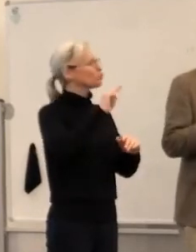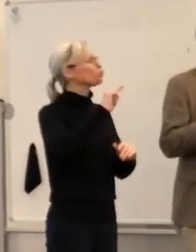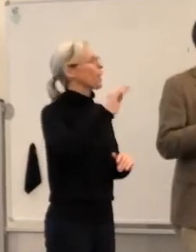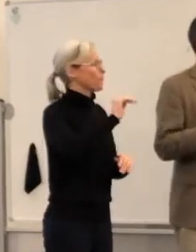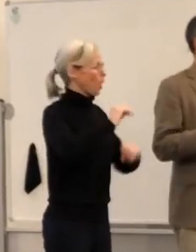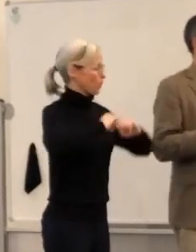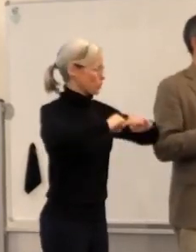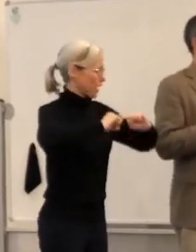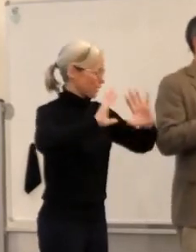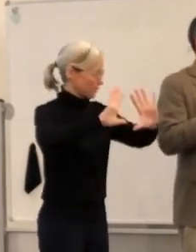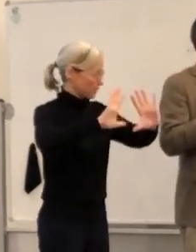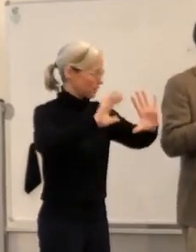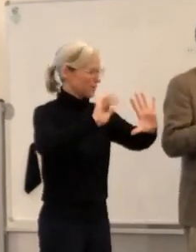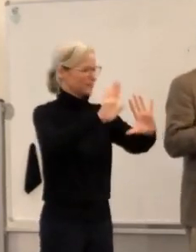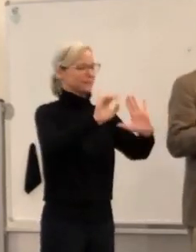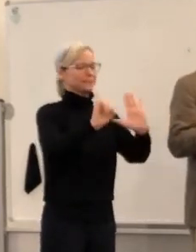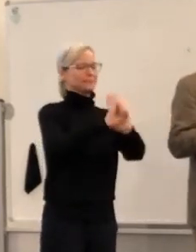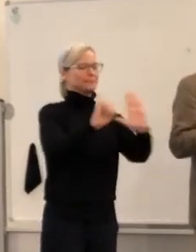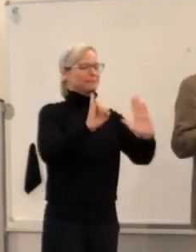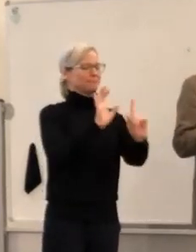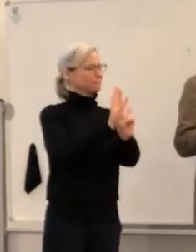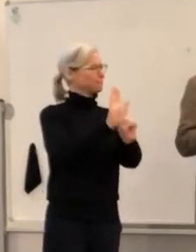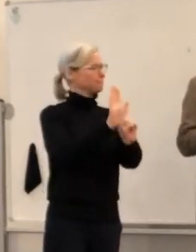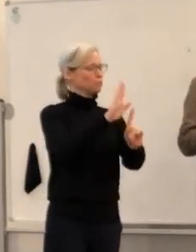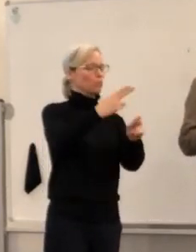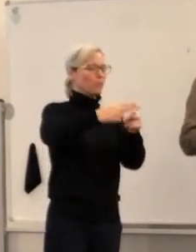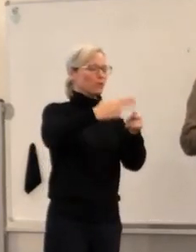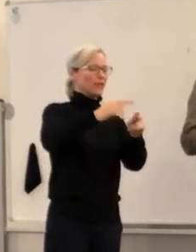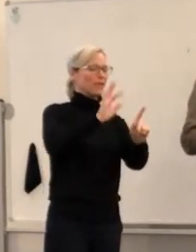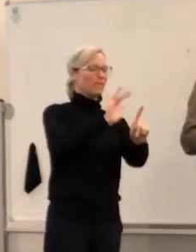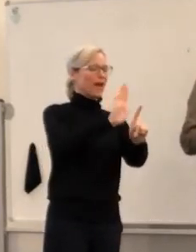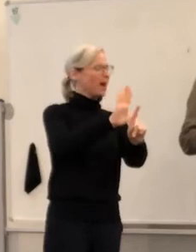They're the things that are associated with the reputation of the company or the brand.